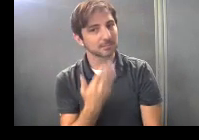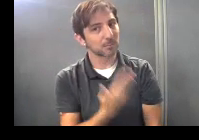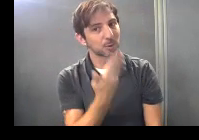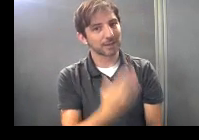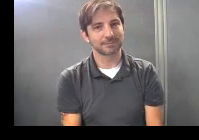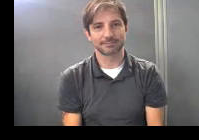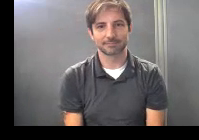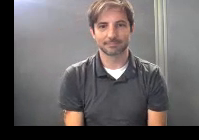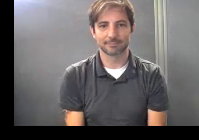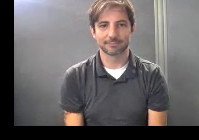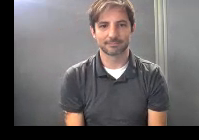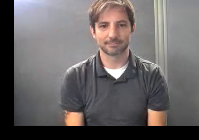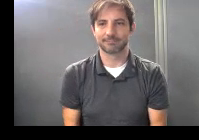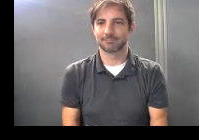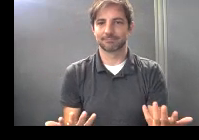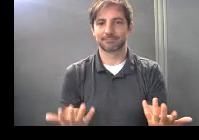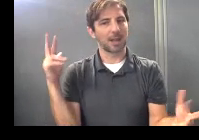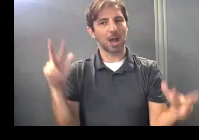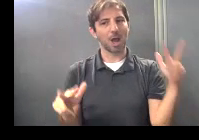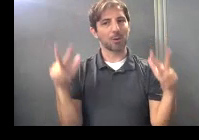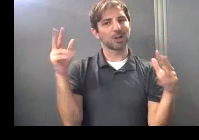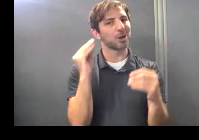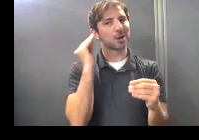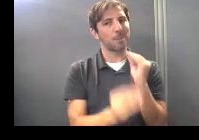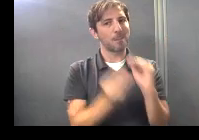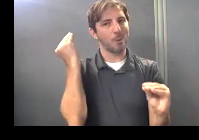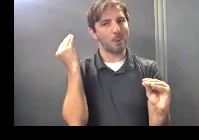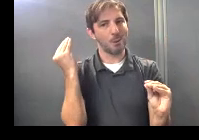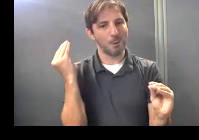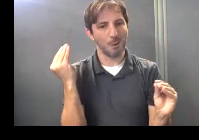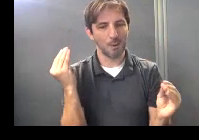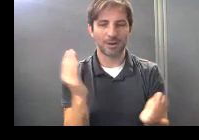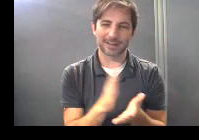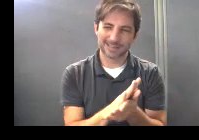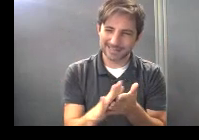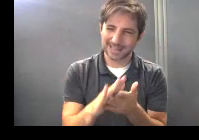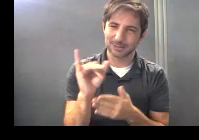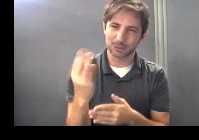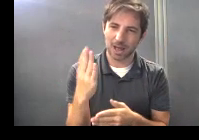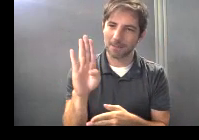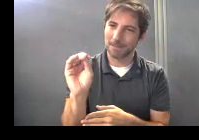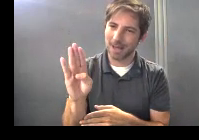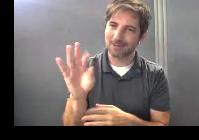GOOD MORNING. GOOD MORNING, ALICE. AWKWARD NO MORE. NICE JOB, BOB.